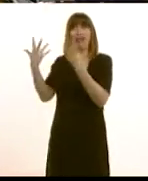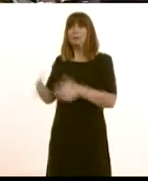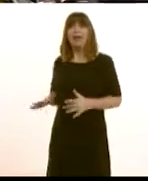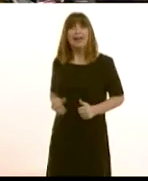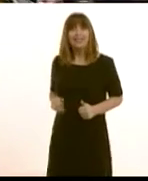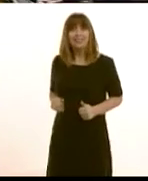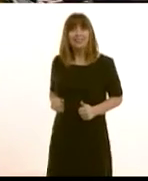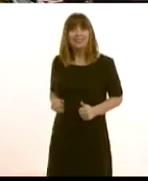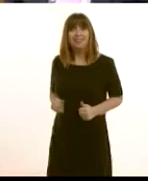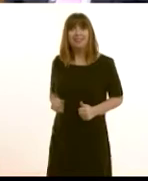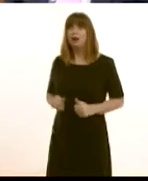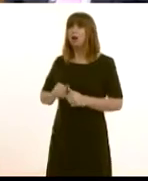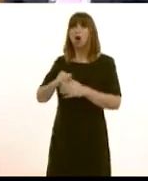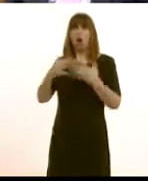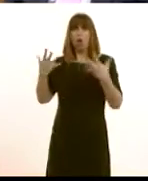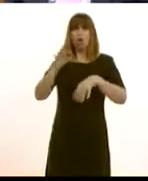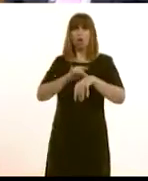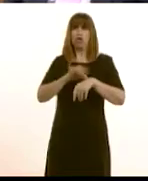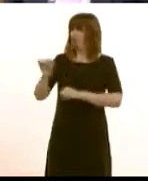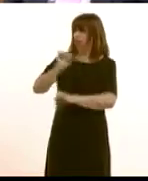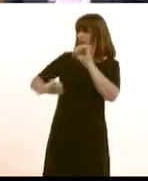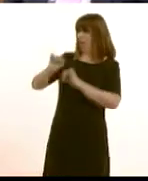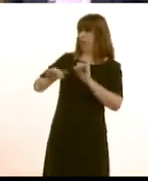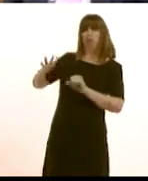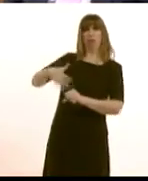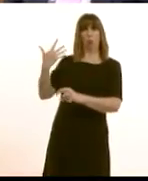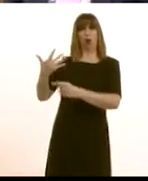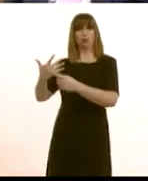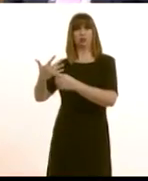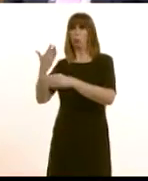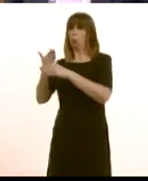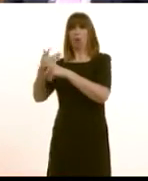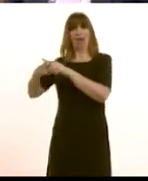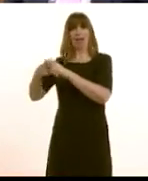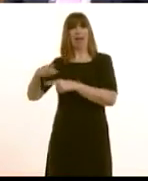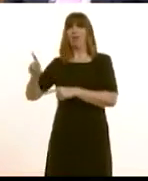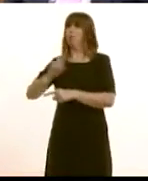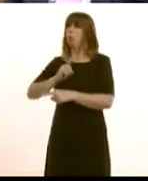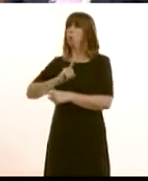disincentive to doctors to go to England than the fact that they are treated with such distain